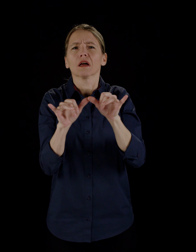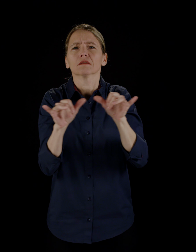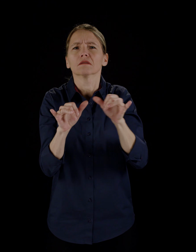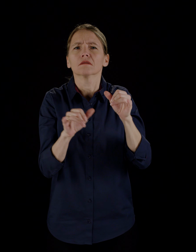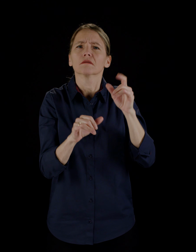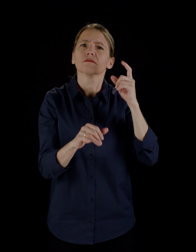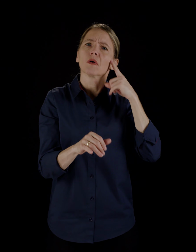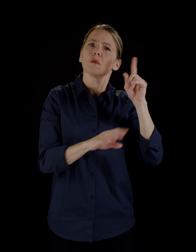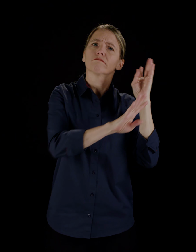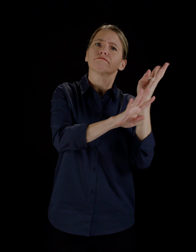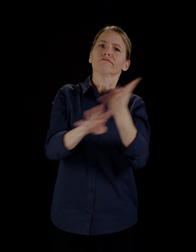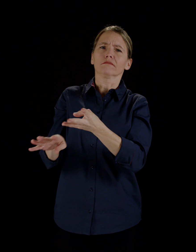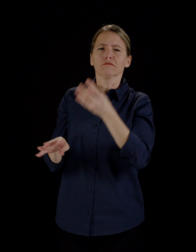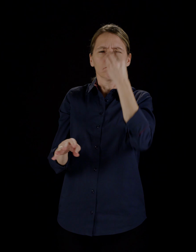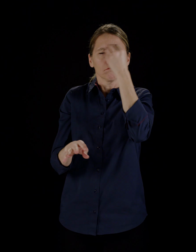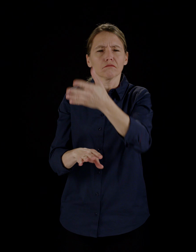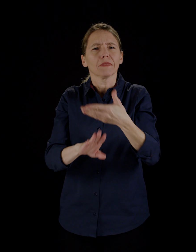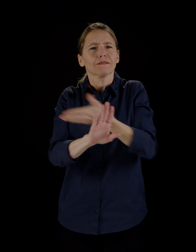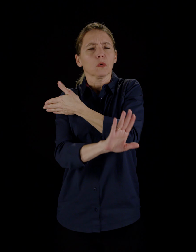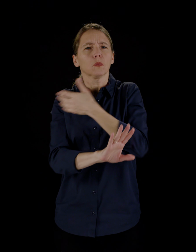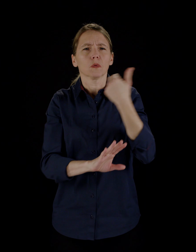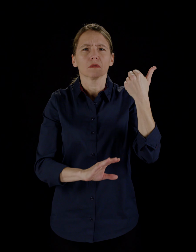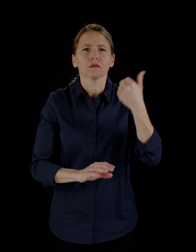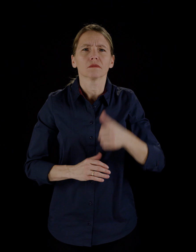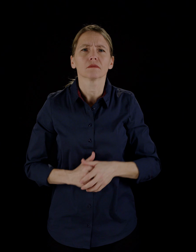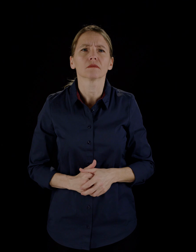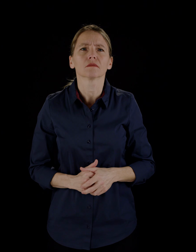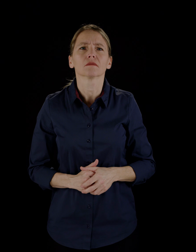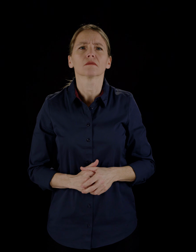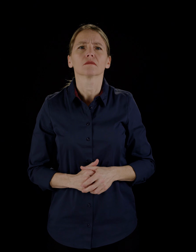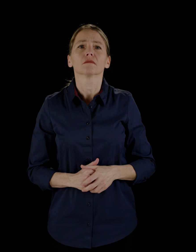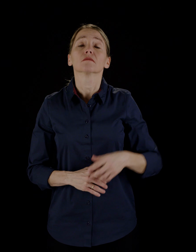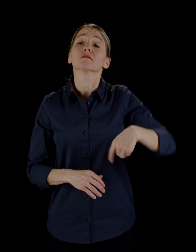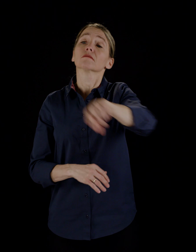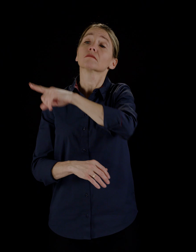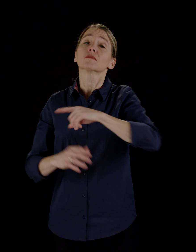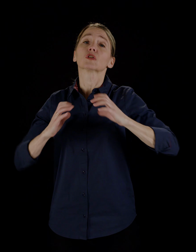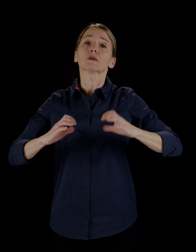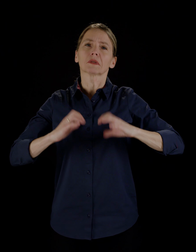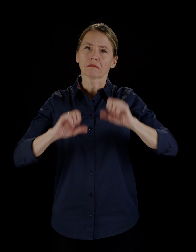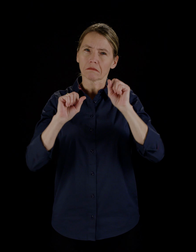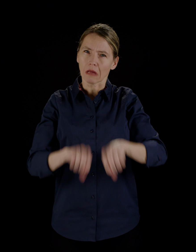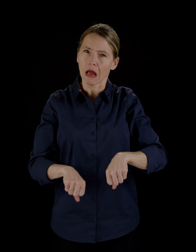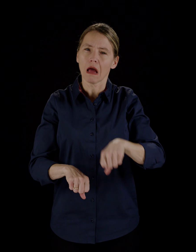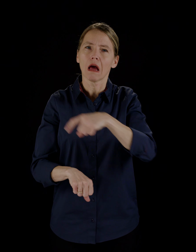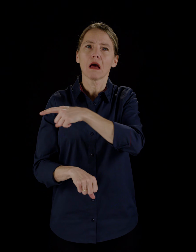Additional information is usually available via Manufacturers’ User Guides or Manuals.